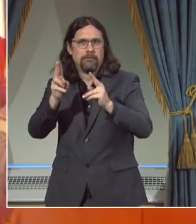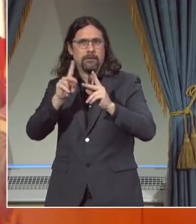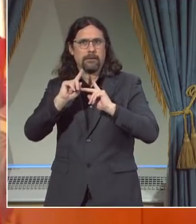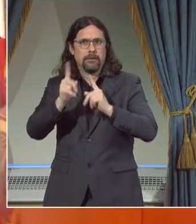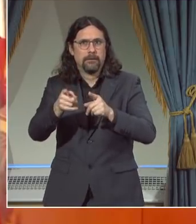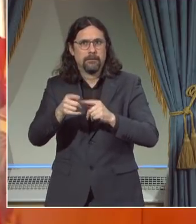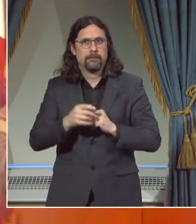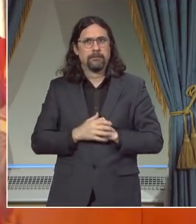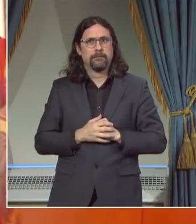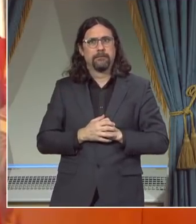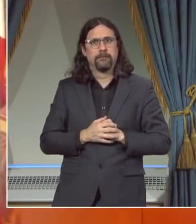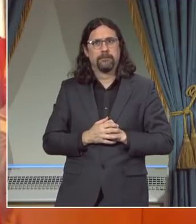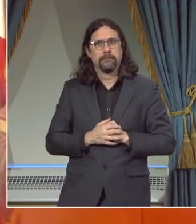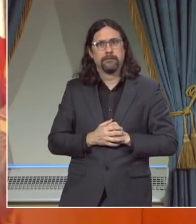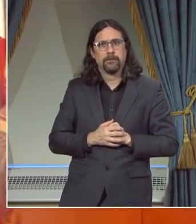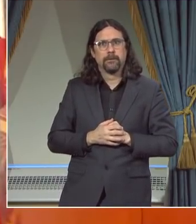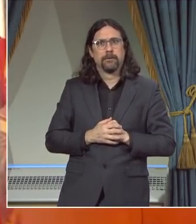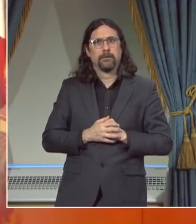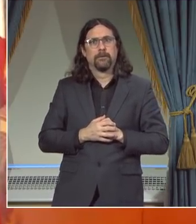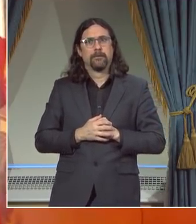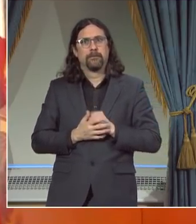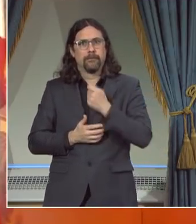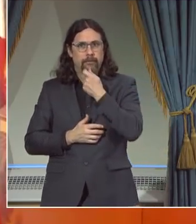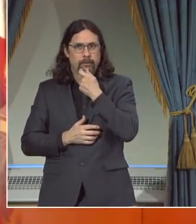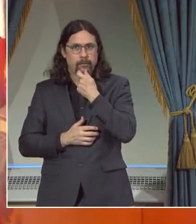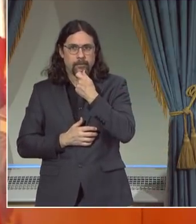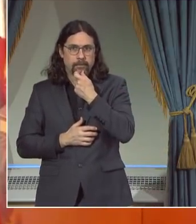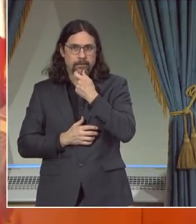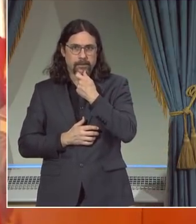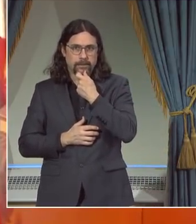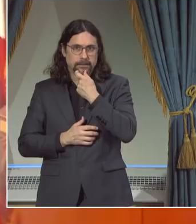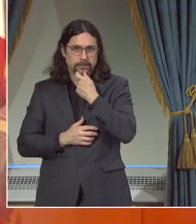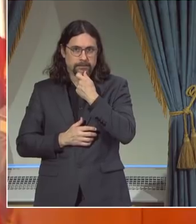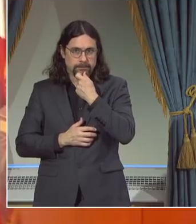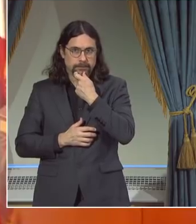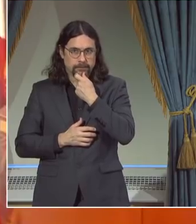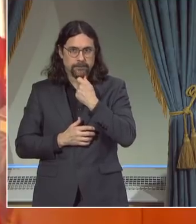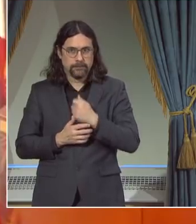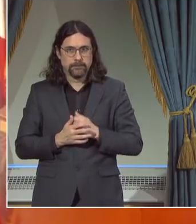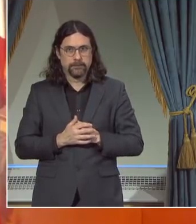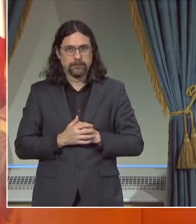LOWER CATEGORIES OF CALLS. HTE LESSC RIICTAL